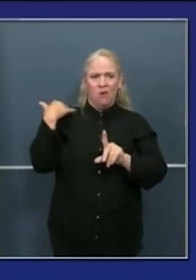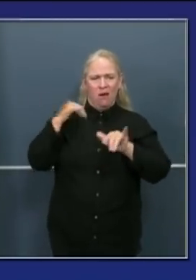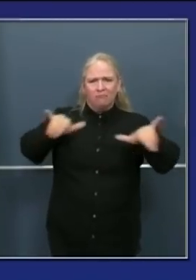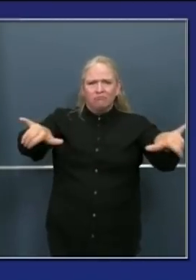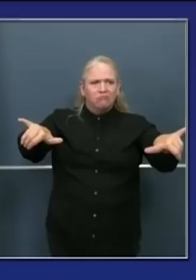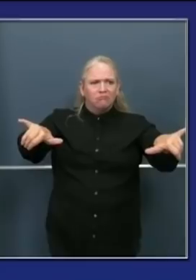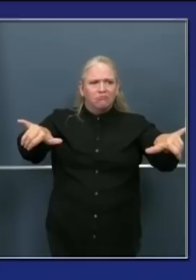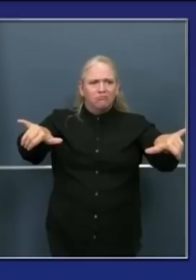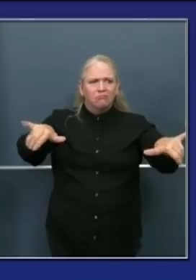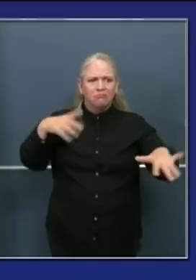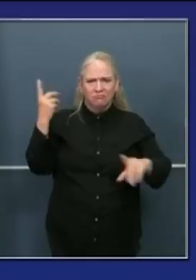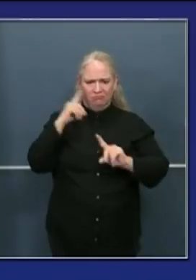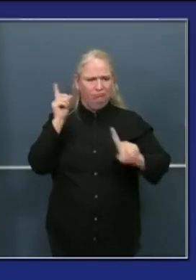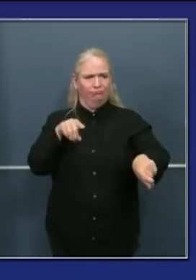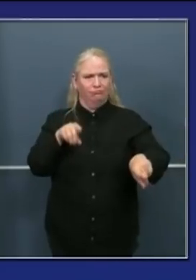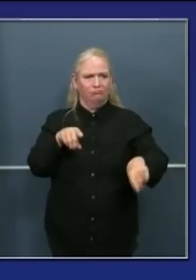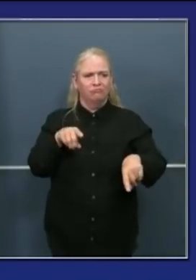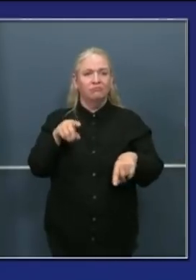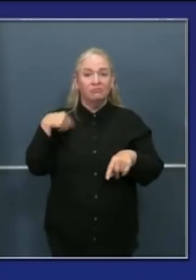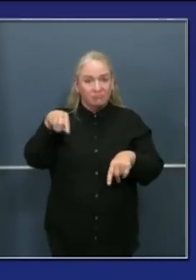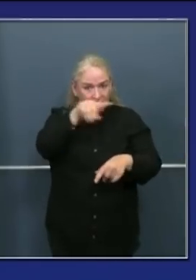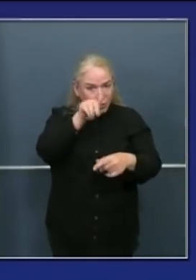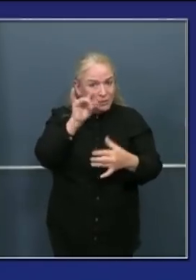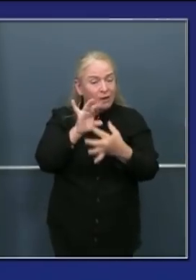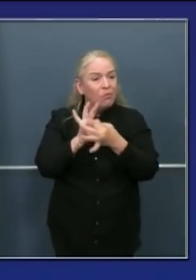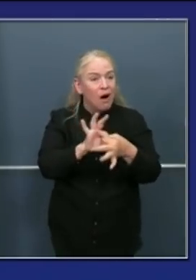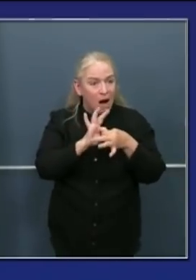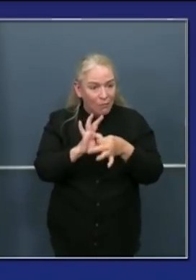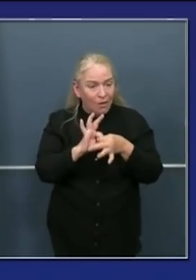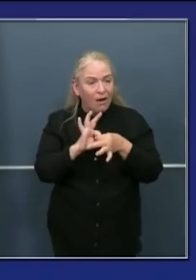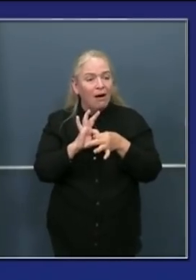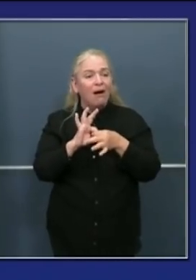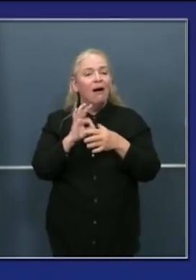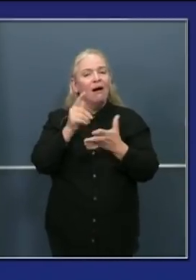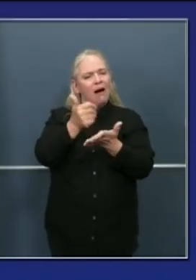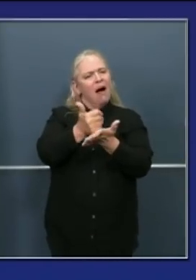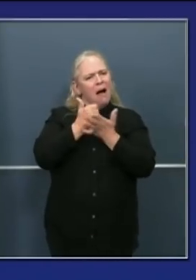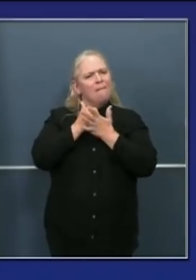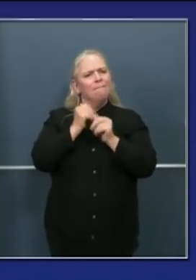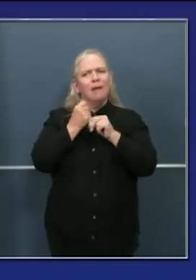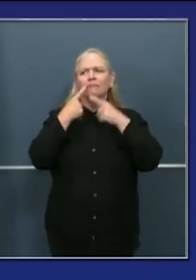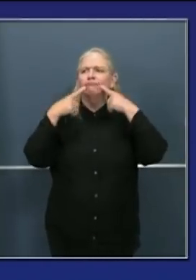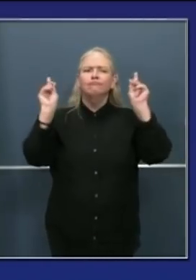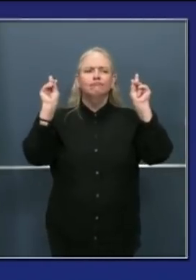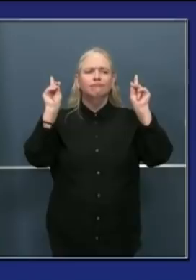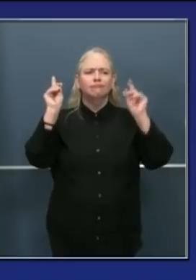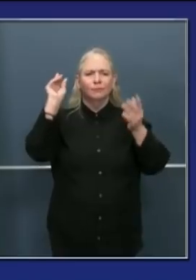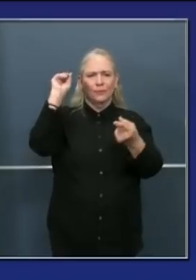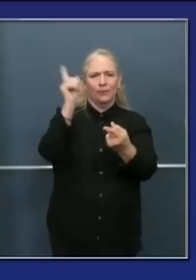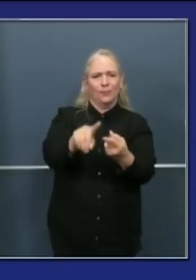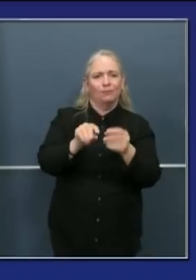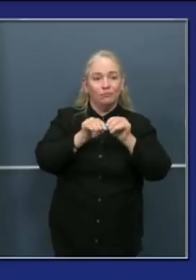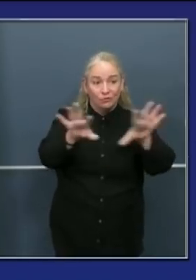JOB TO MOVE AGGRESSIVELY FOR A STAY AT HOME ORDERS AND WE WERE ABLE TO BEND THAT CURVE. IN FACT, WE NEVER REALLY HAD TO BEND IT.